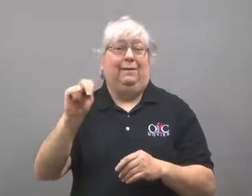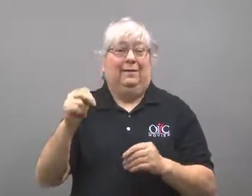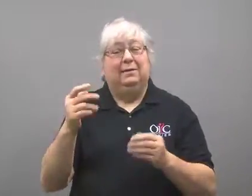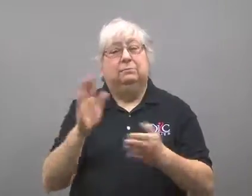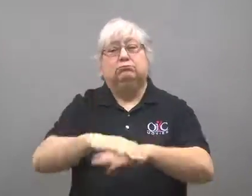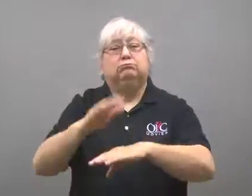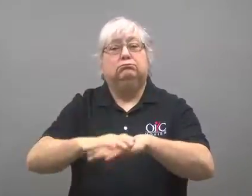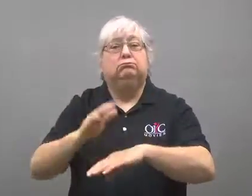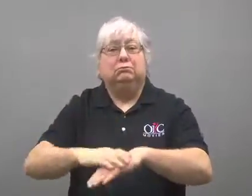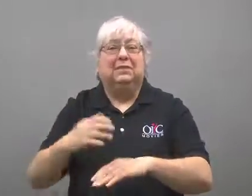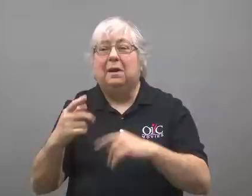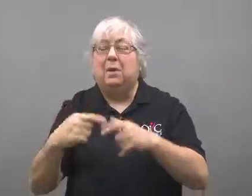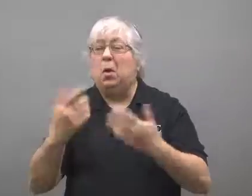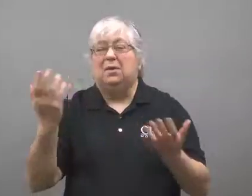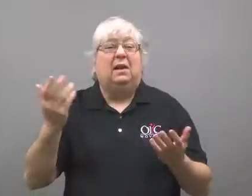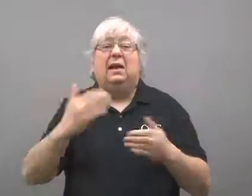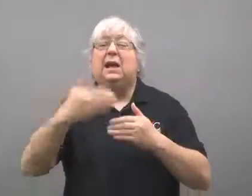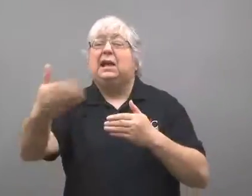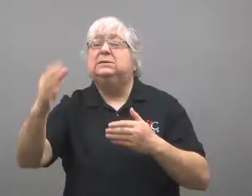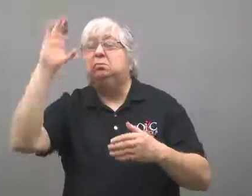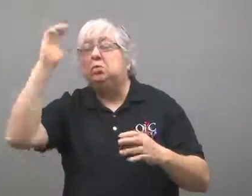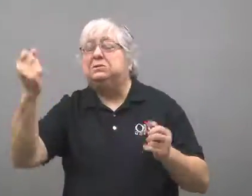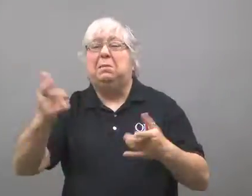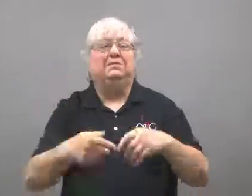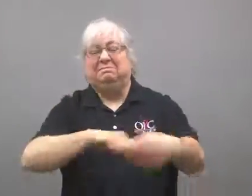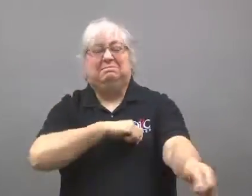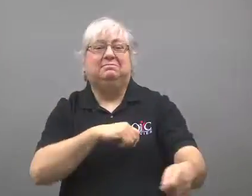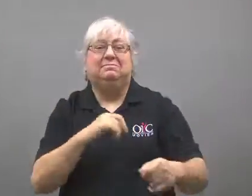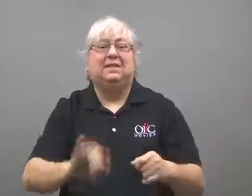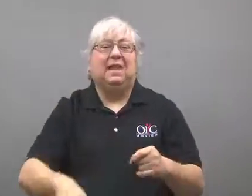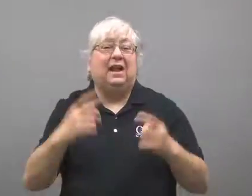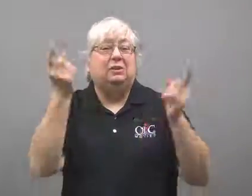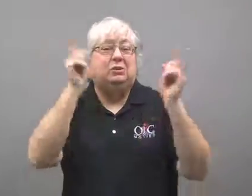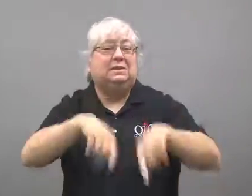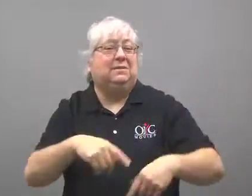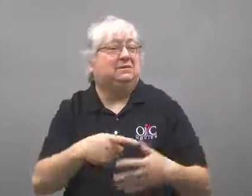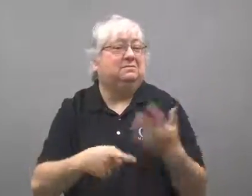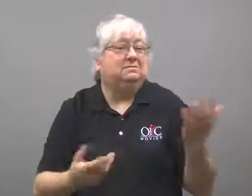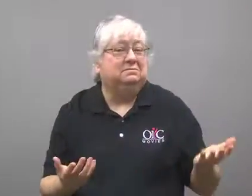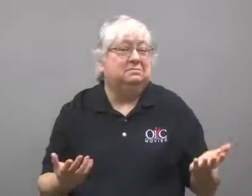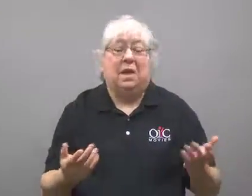The letter said the next president might invalidate any such agreement.